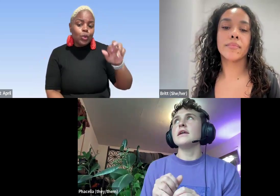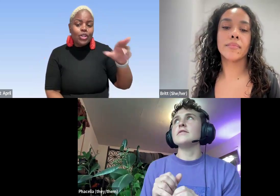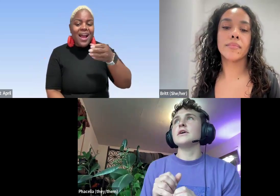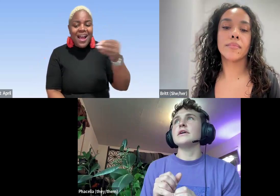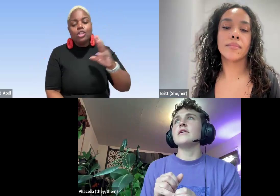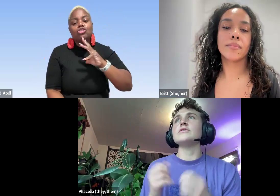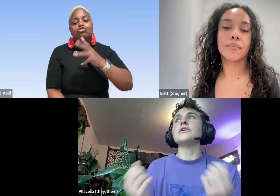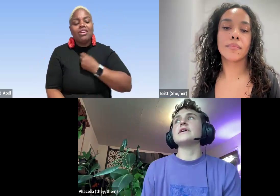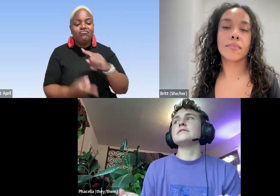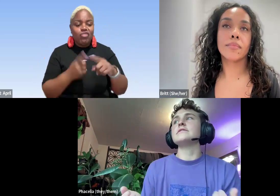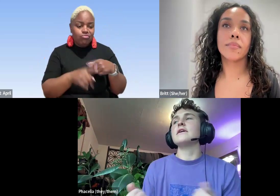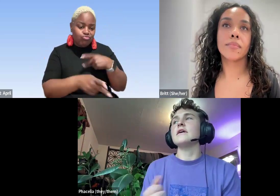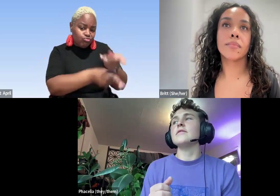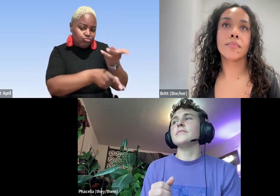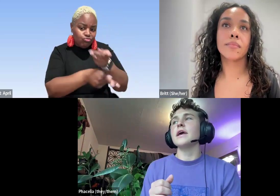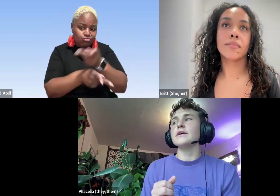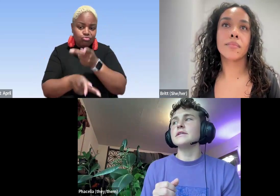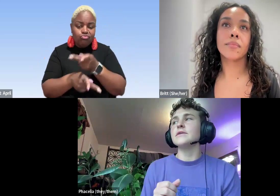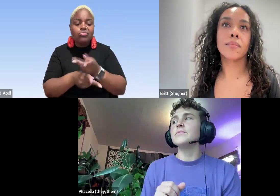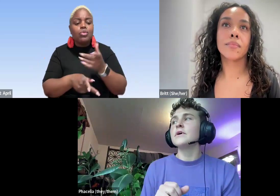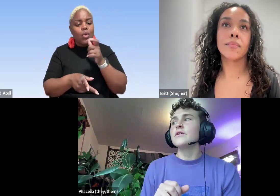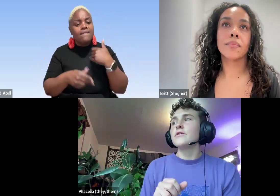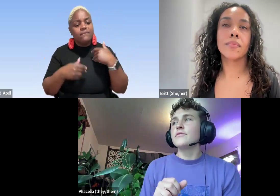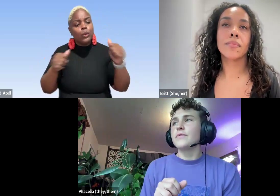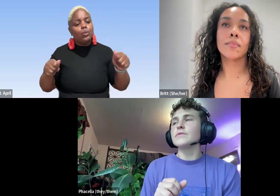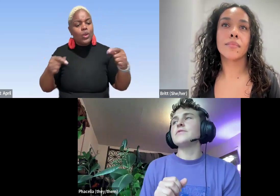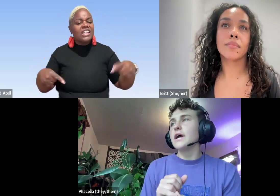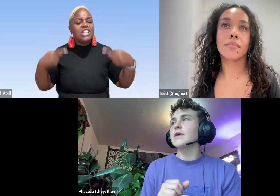and I was on an all-trans, um, care team that was very high